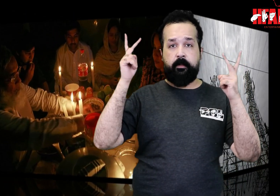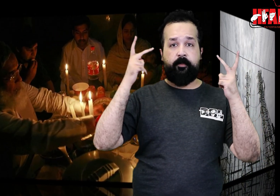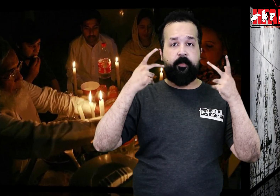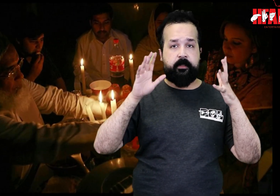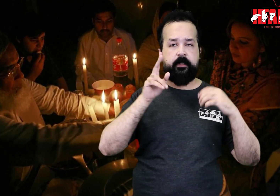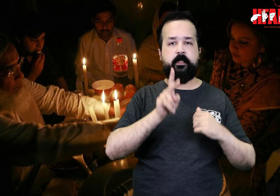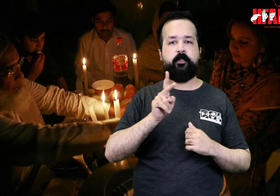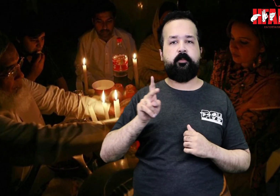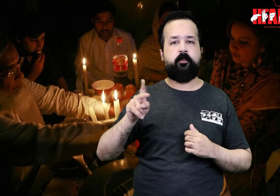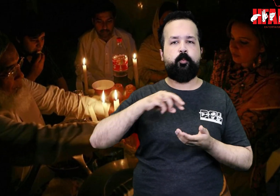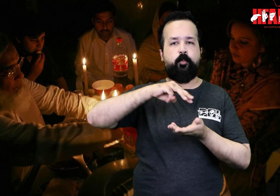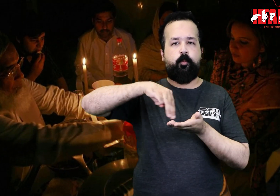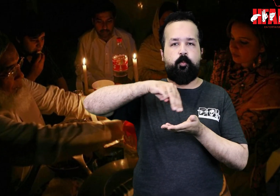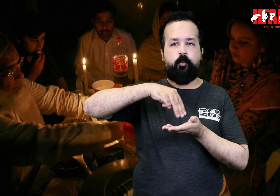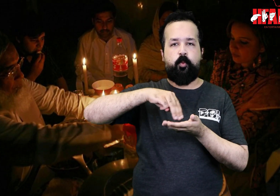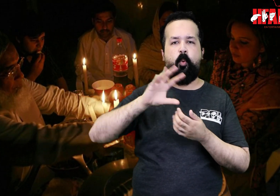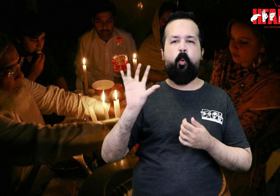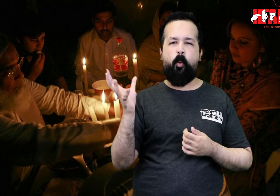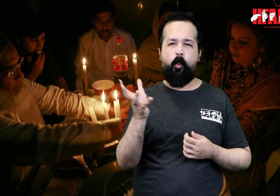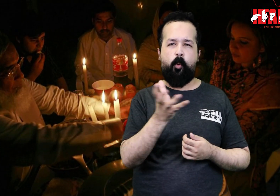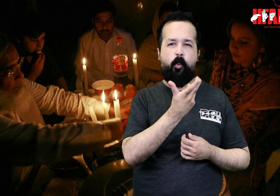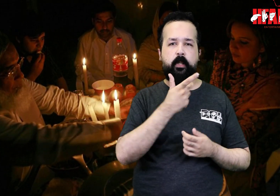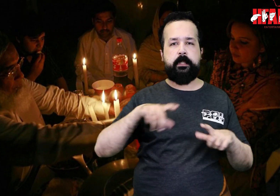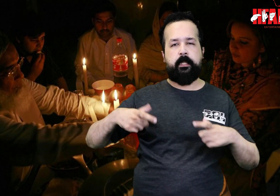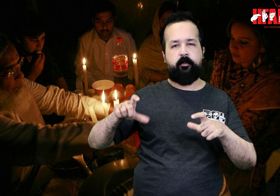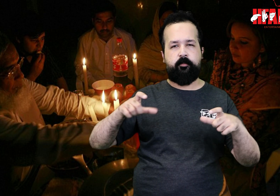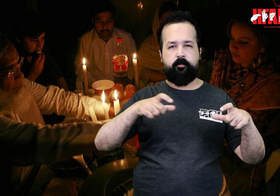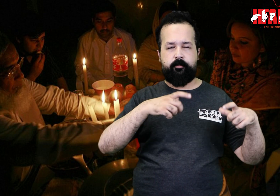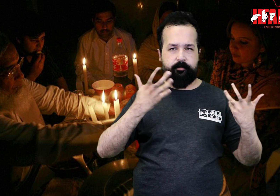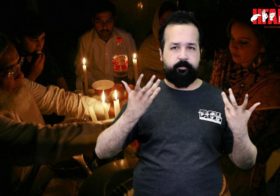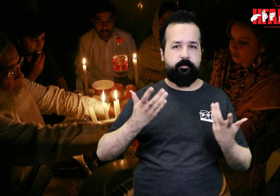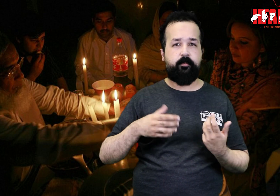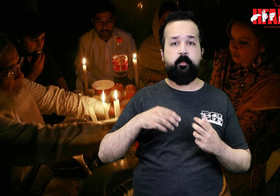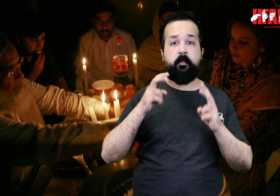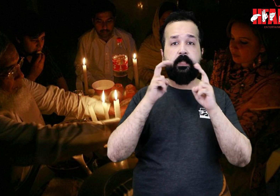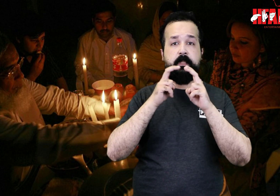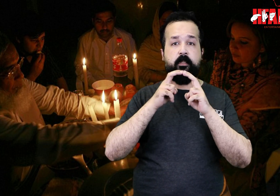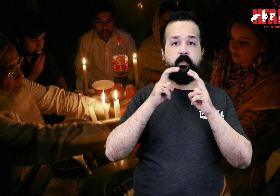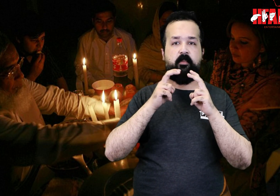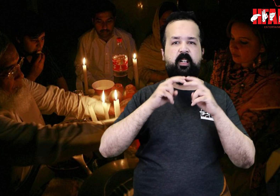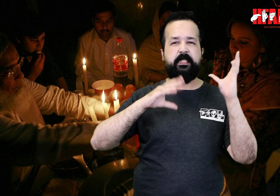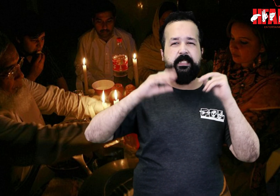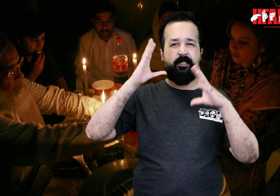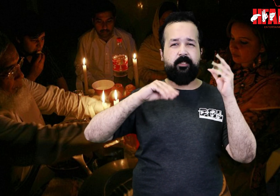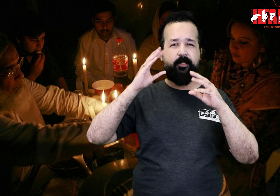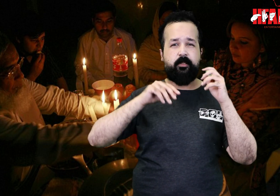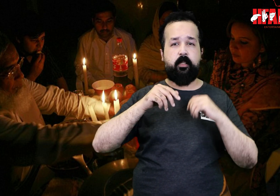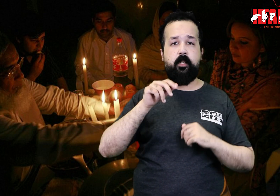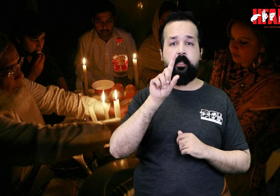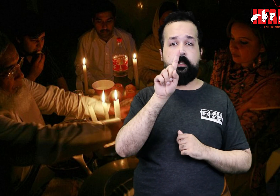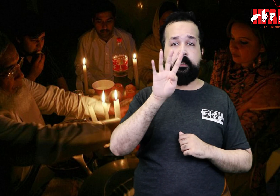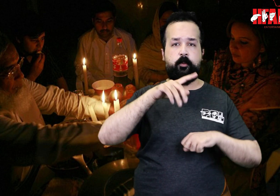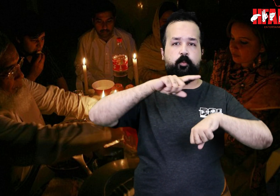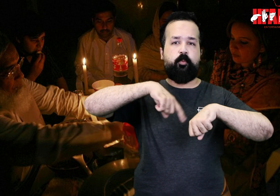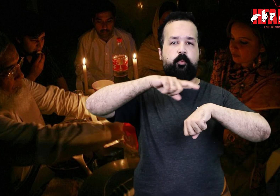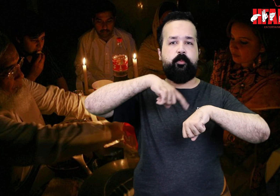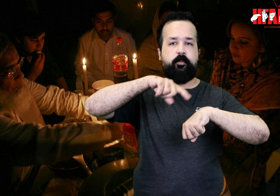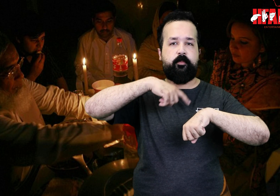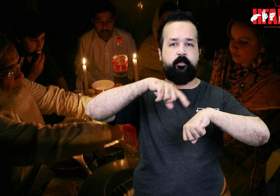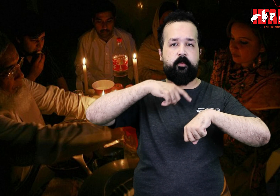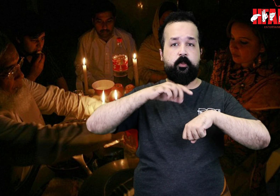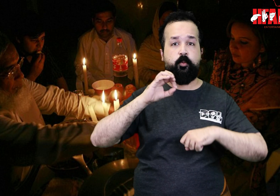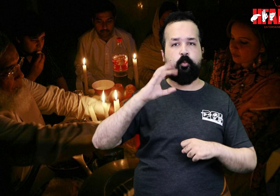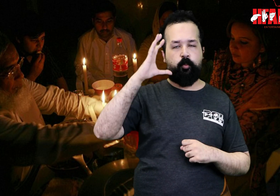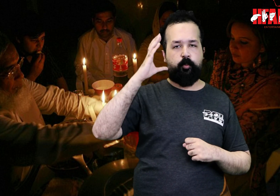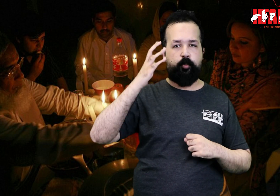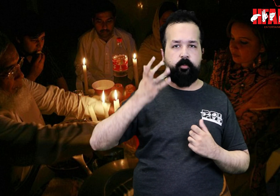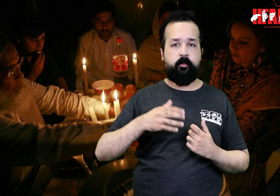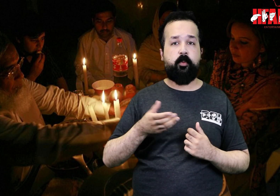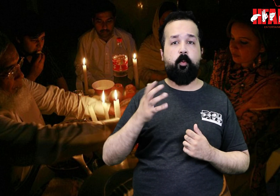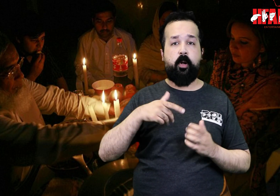According to sources, load shedding is carried out in different parts of the country for up to 14 hours